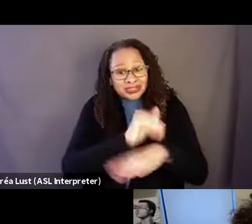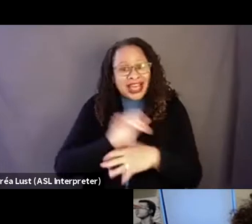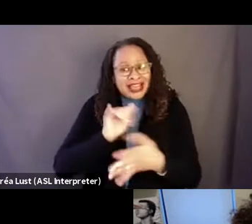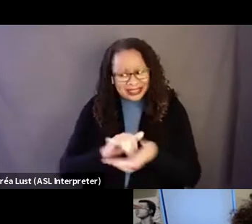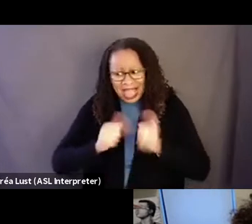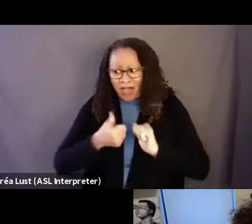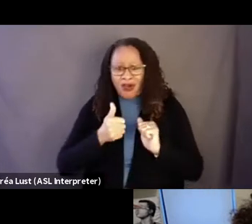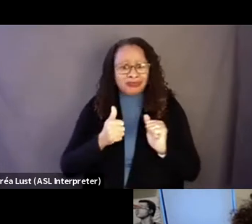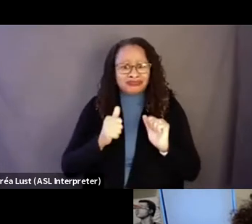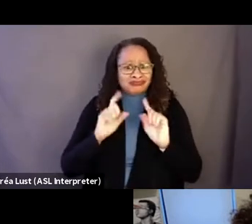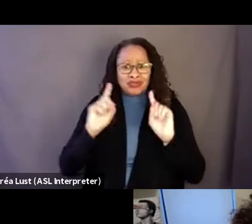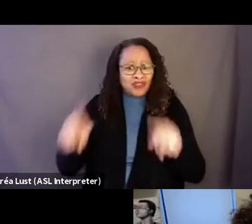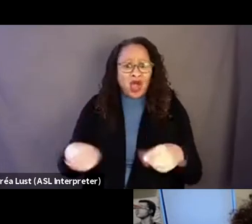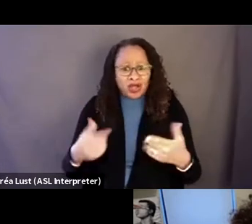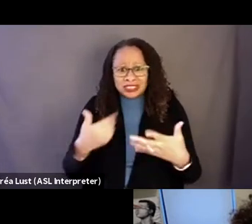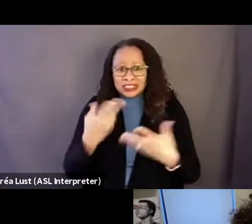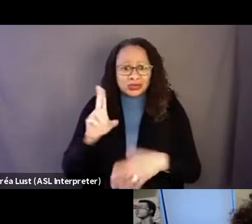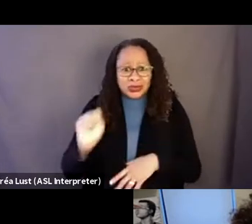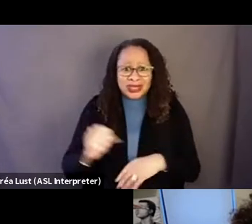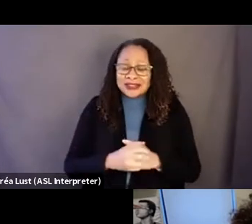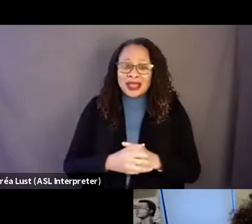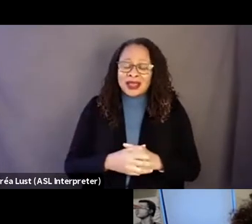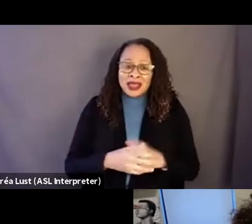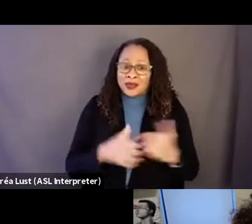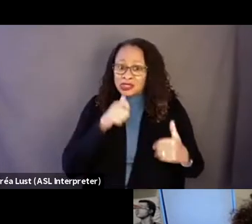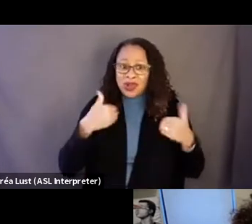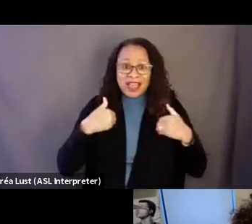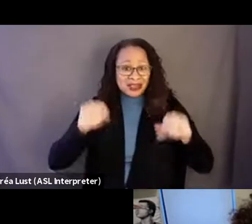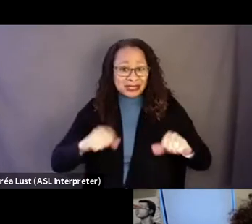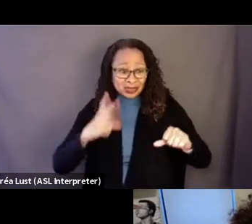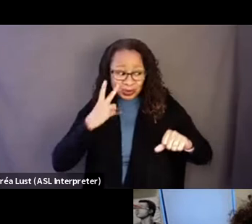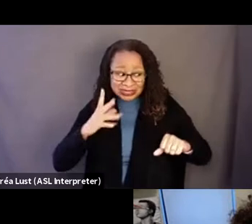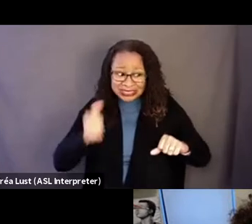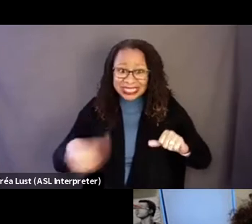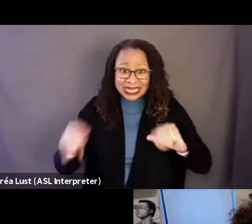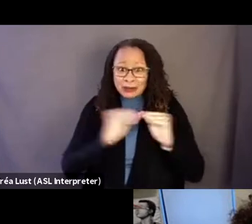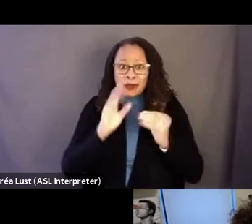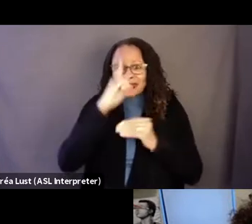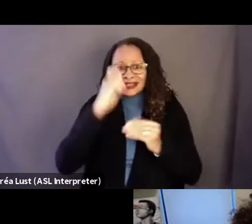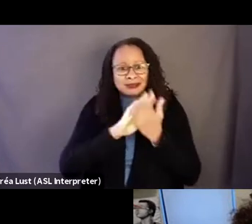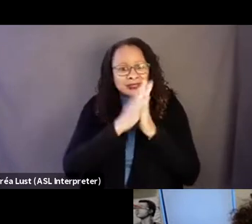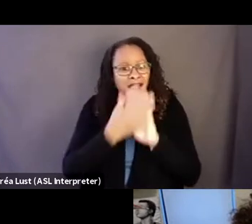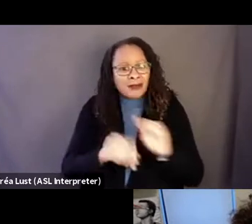And then, we don't have the ability to even see these things because they've become normalized and we're so desensitized.